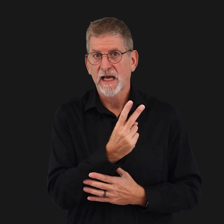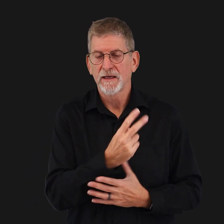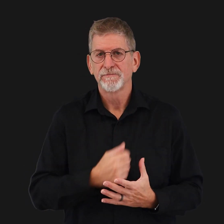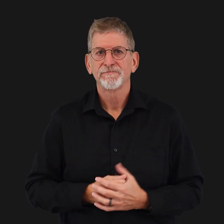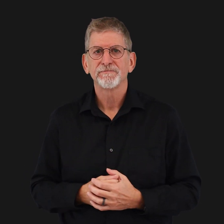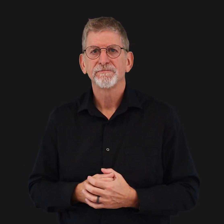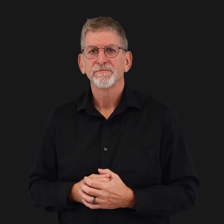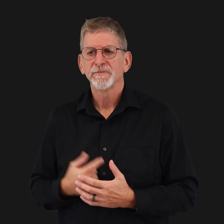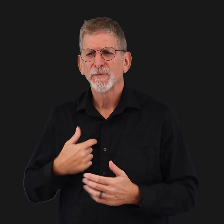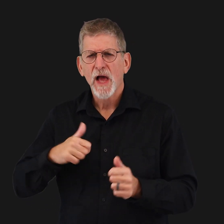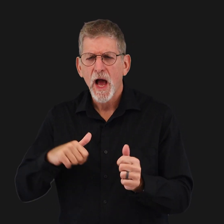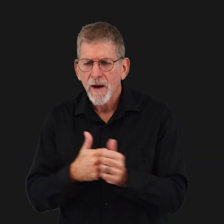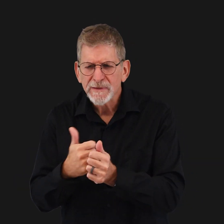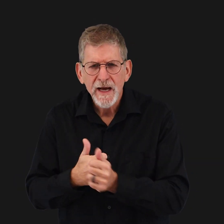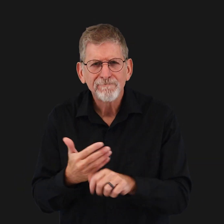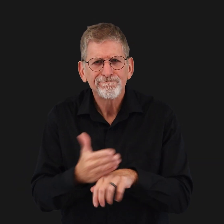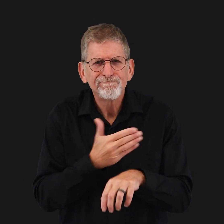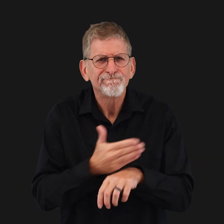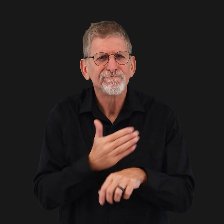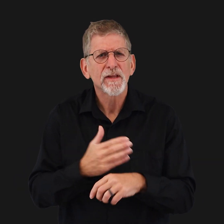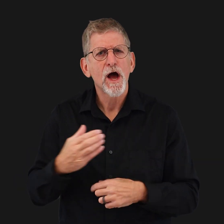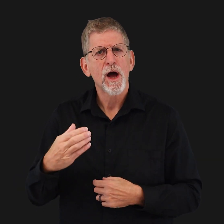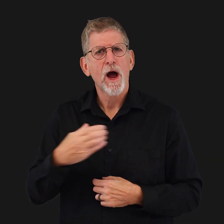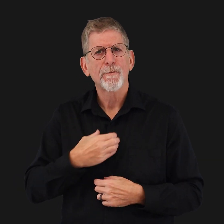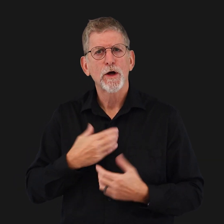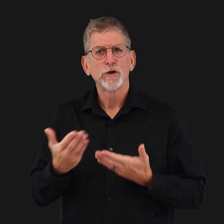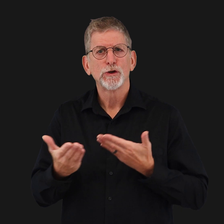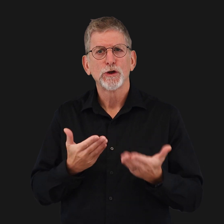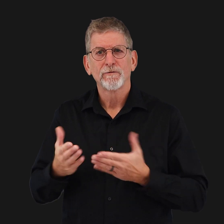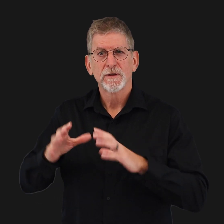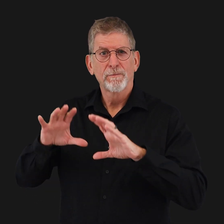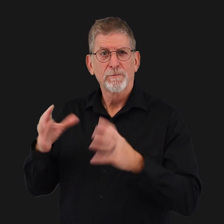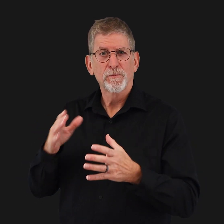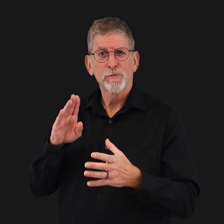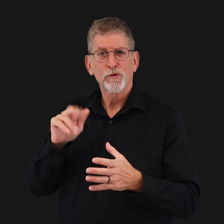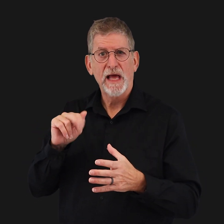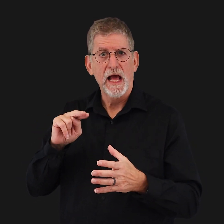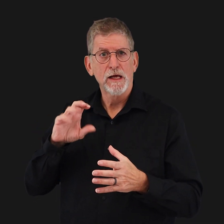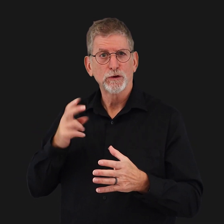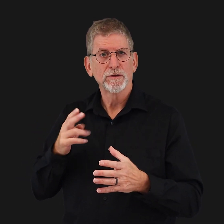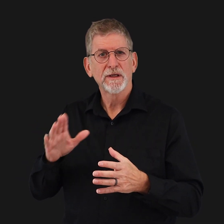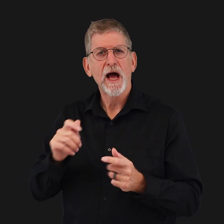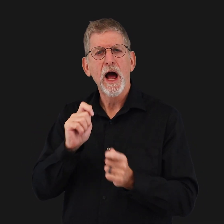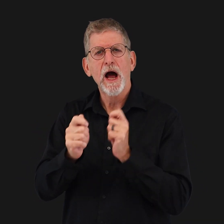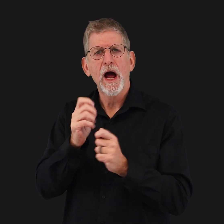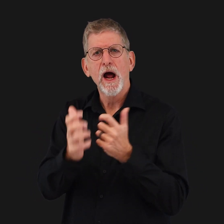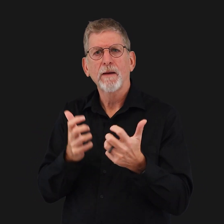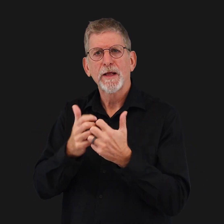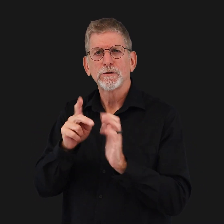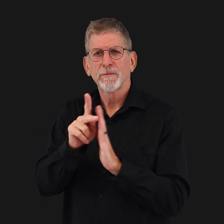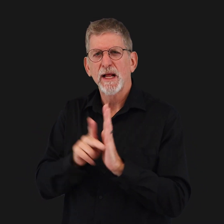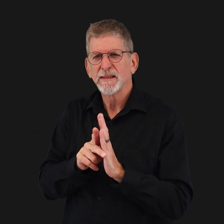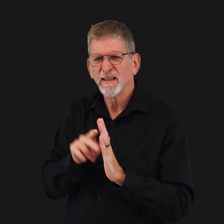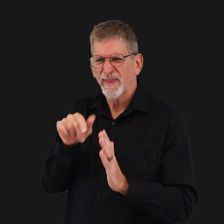• We are updating the Complaints Services Branch Accommodations Policy to become an Accommodations Policy